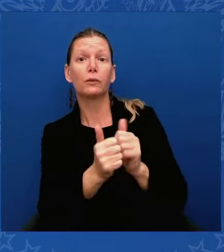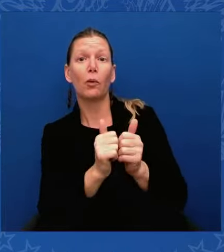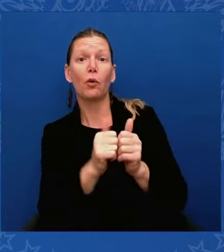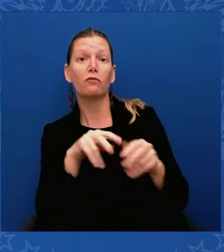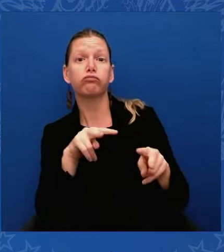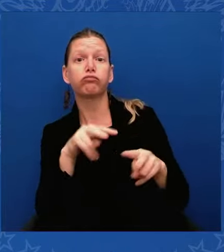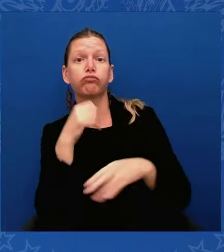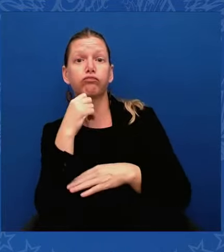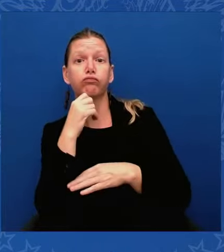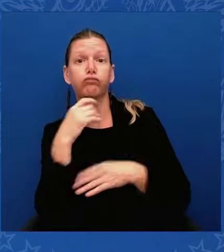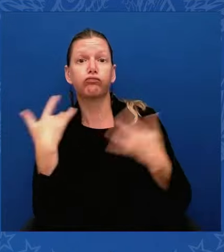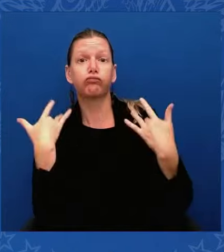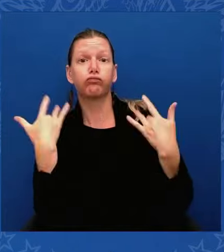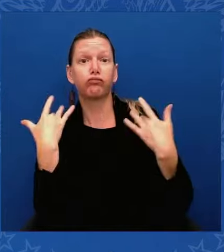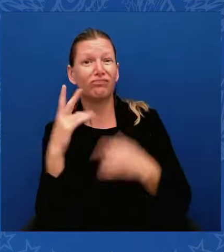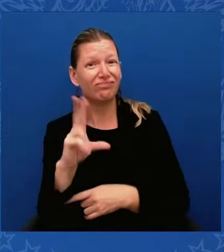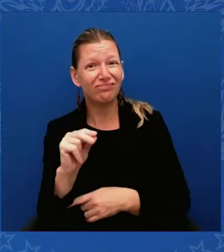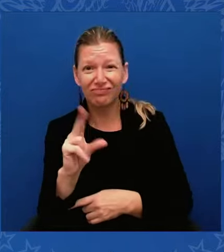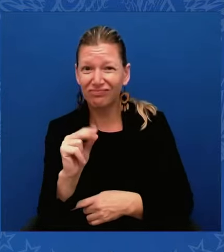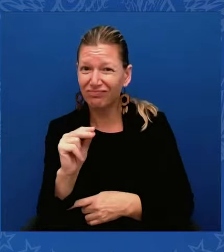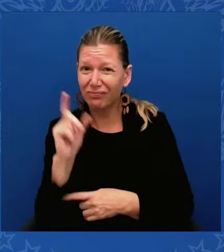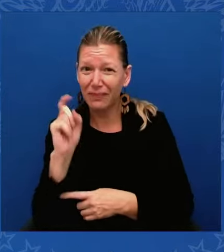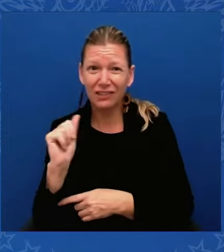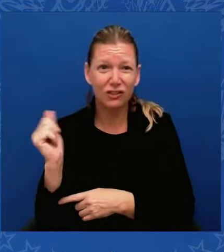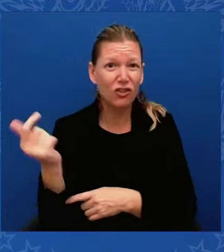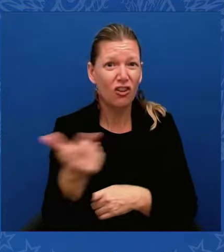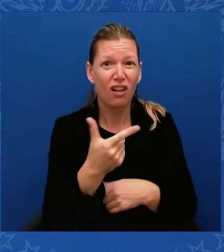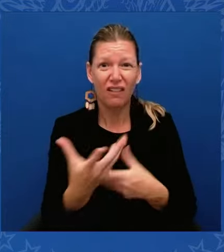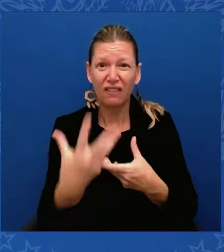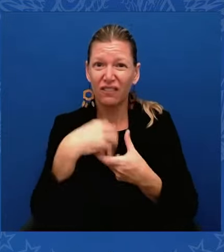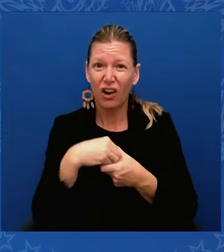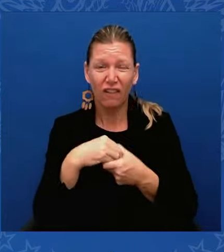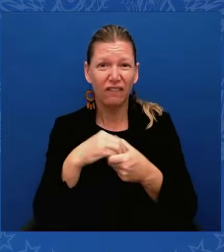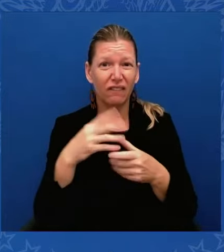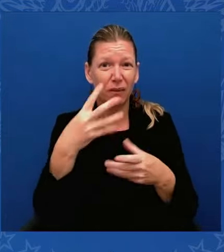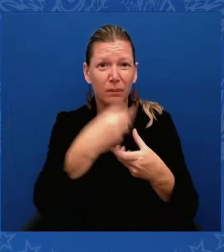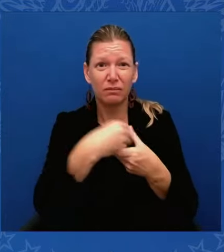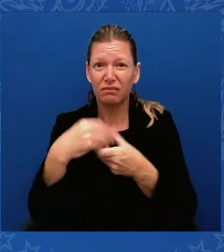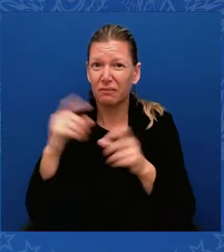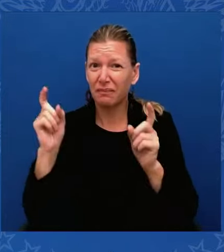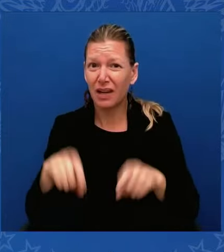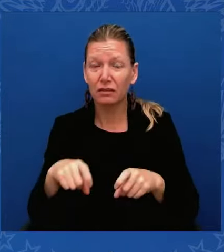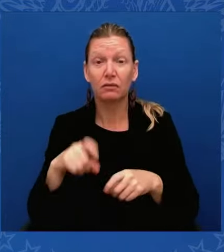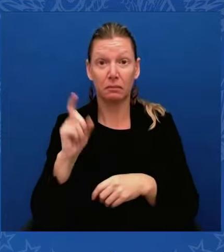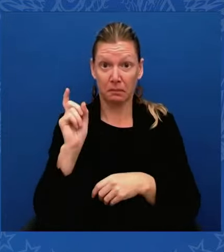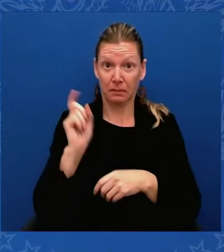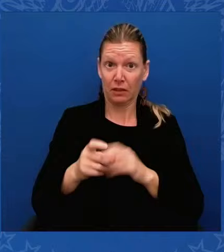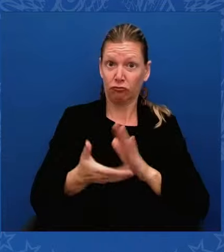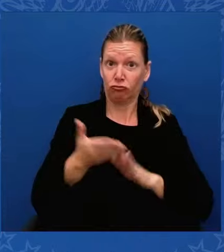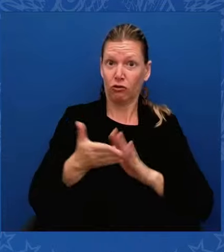Folks, there have always been competing values and visions of what America should be. My predecessor believes